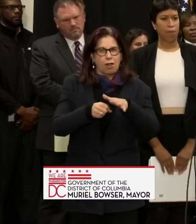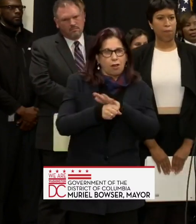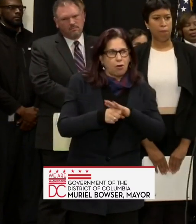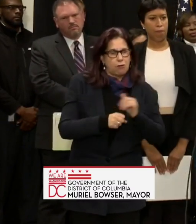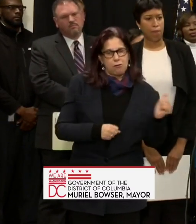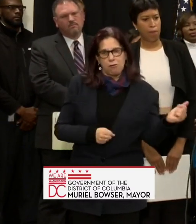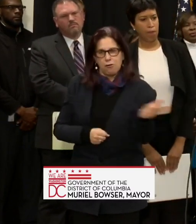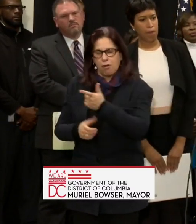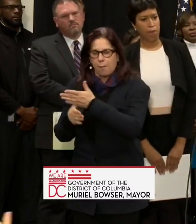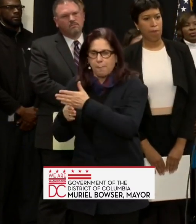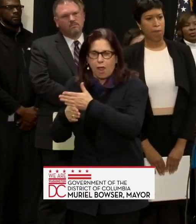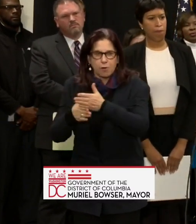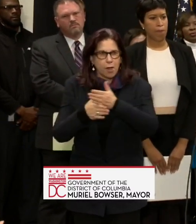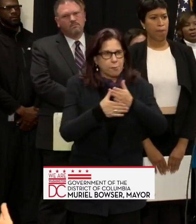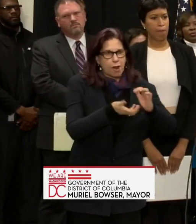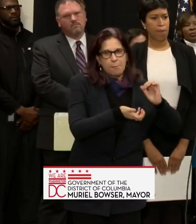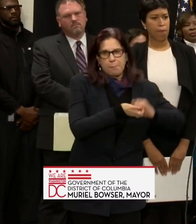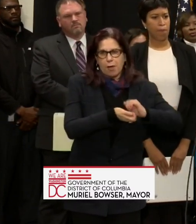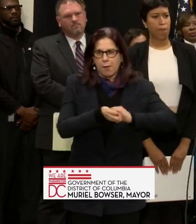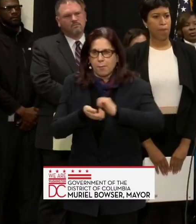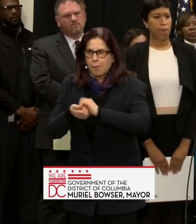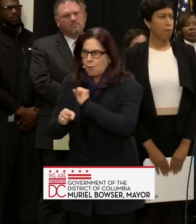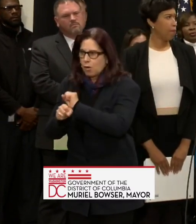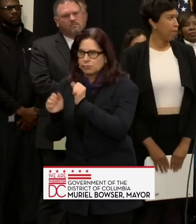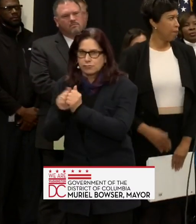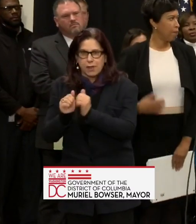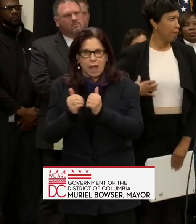COME TO THE NATION'S CAPITAL FOR THE INAUGURATION OR THE